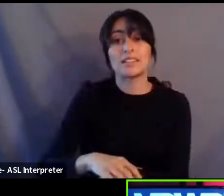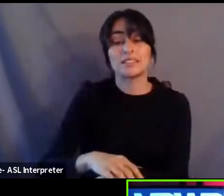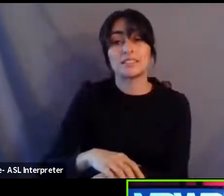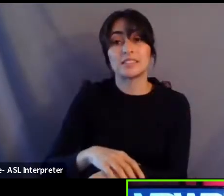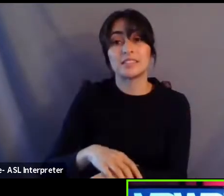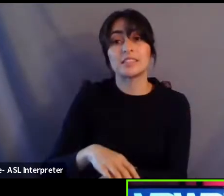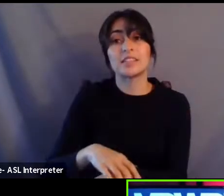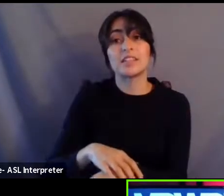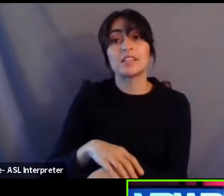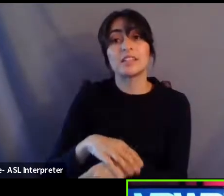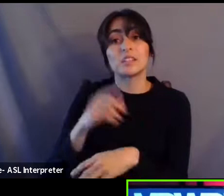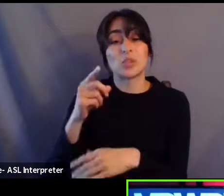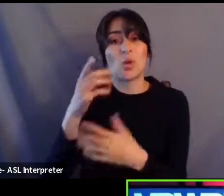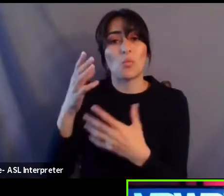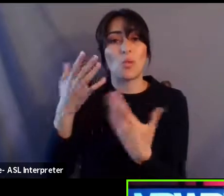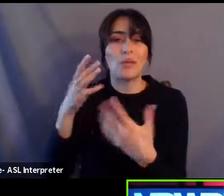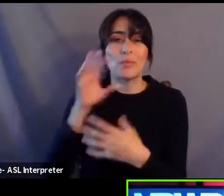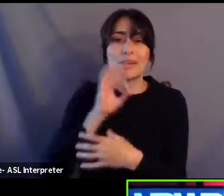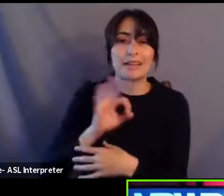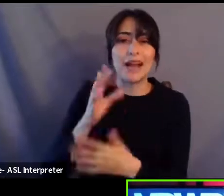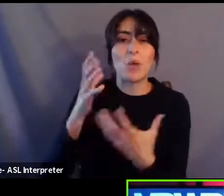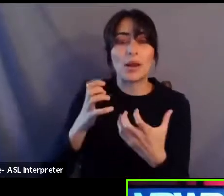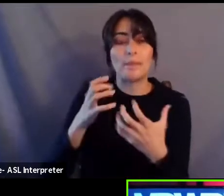I just wanted to be White like everyone else. I wanted to